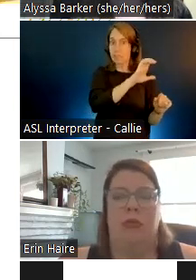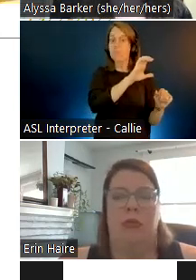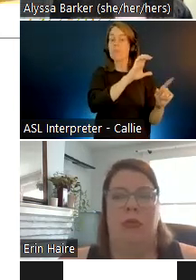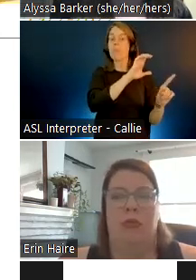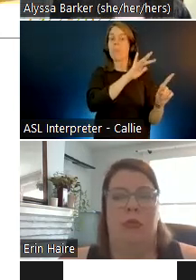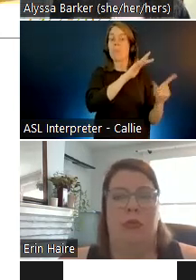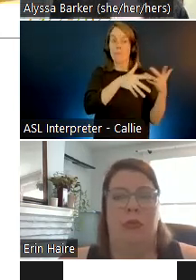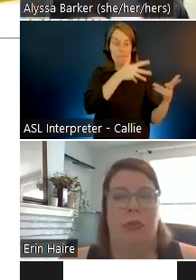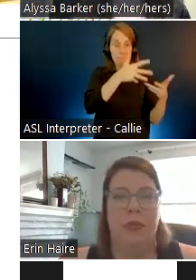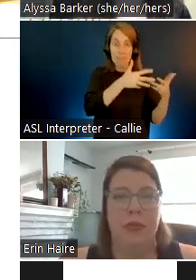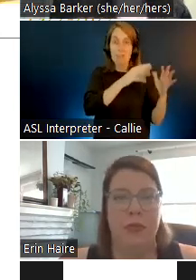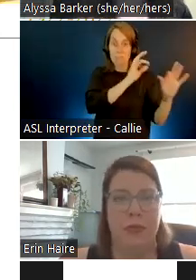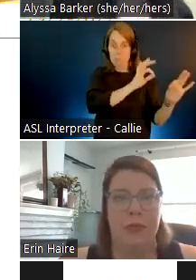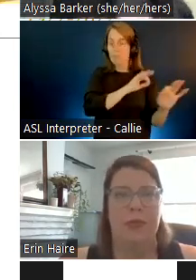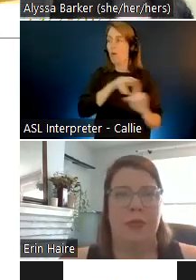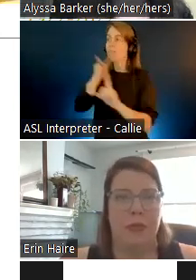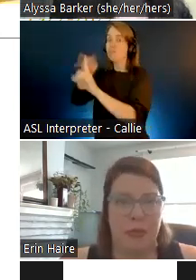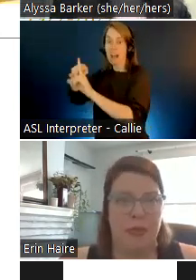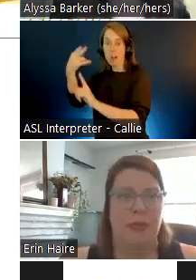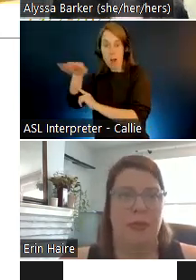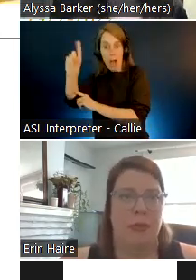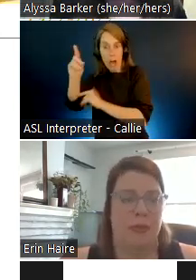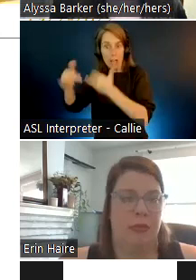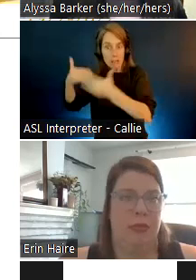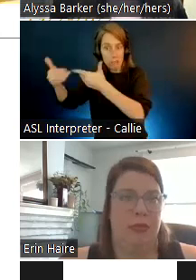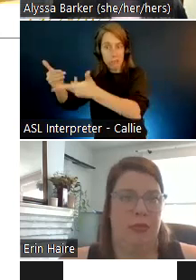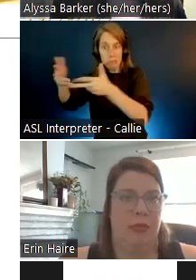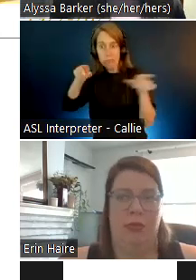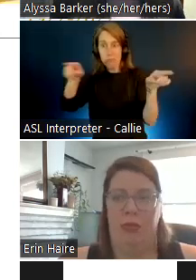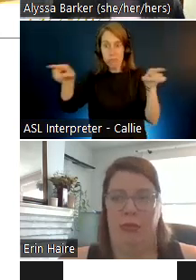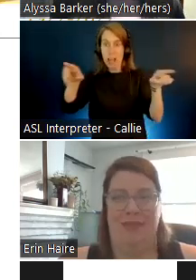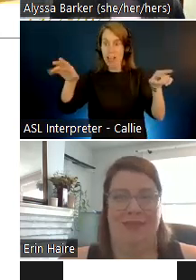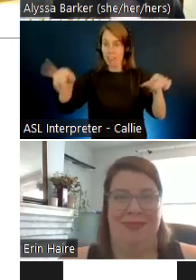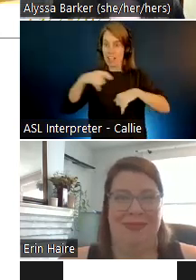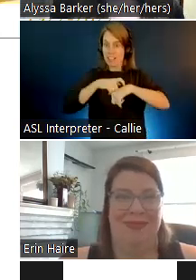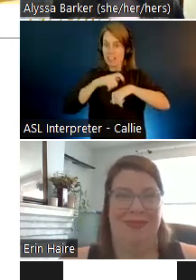it was in our hands does not count towards that so you're not penalized if you go through us first